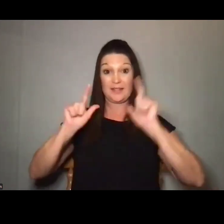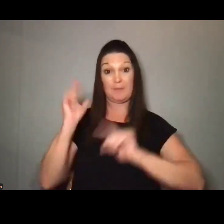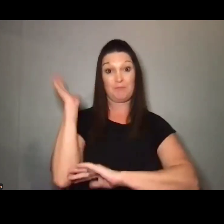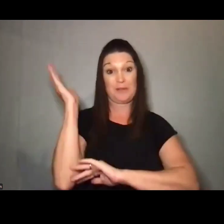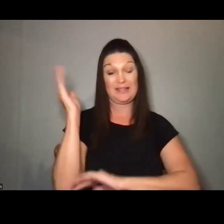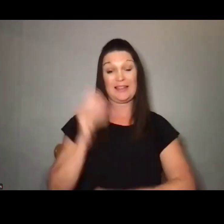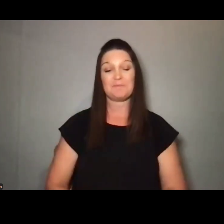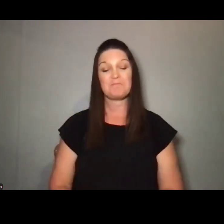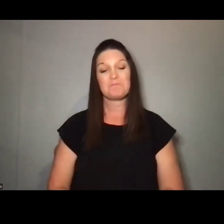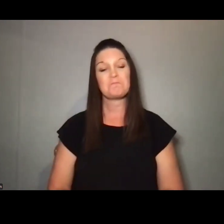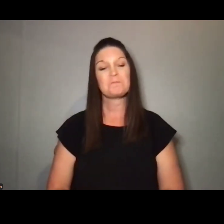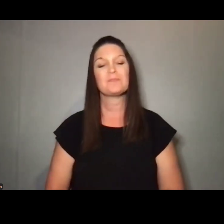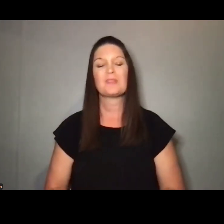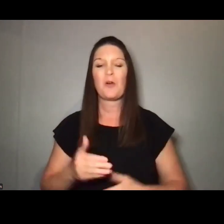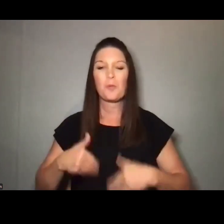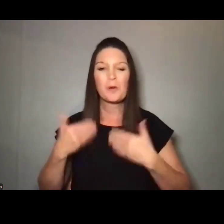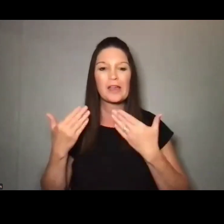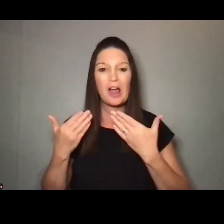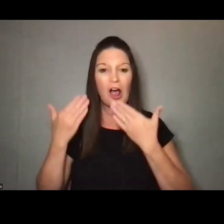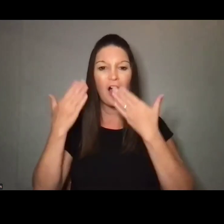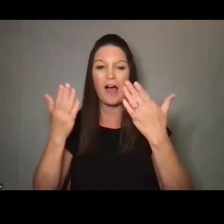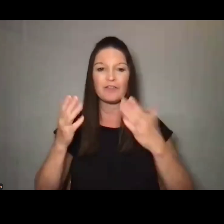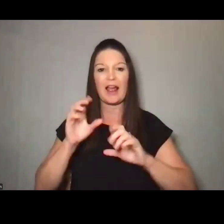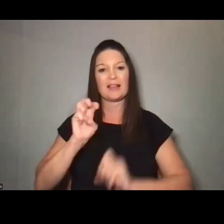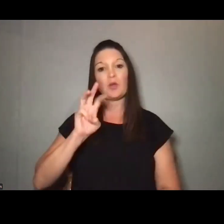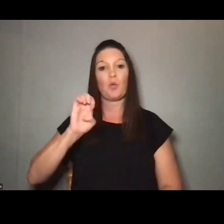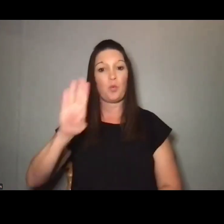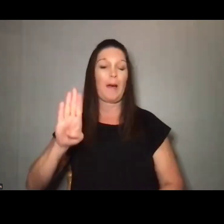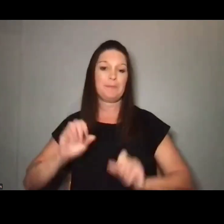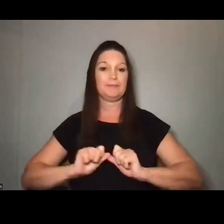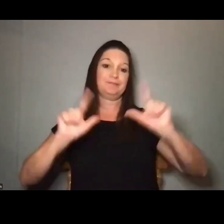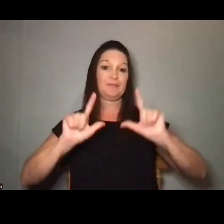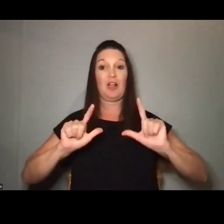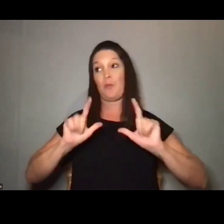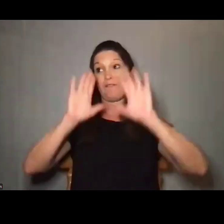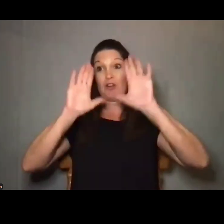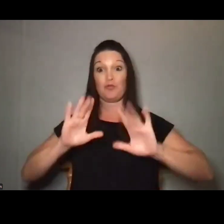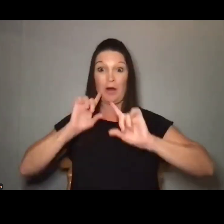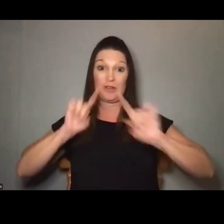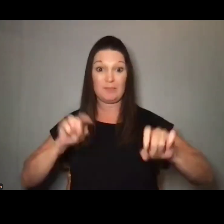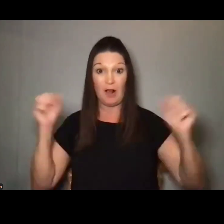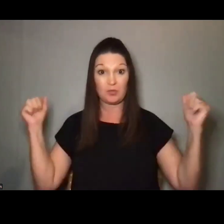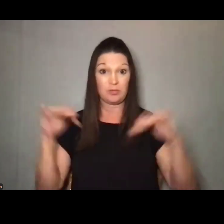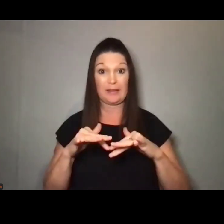in person and have I heard since people talking about